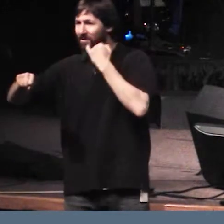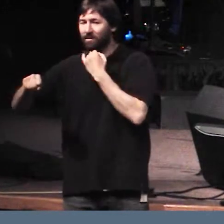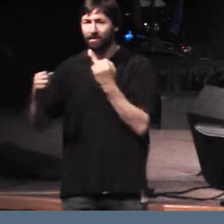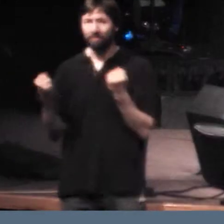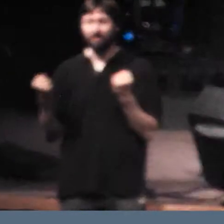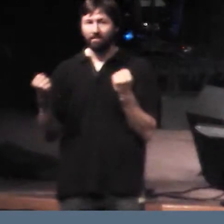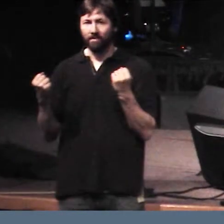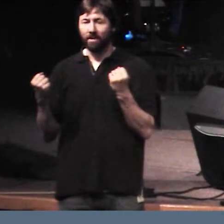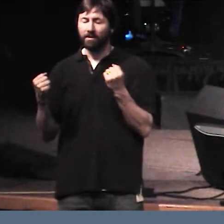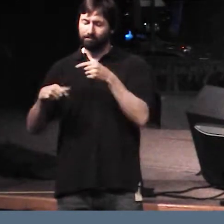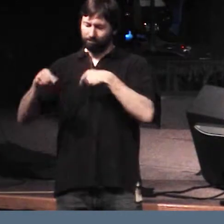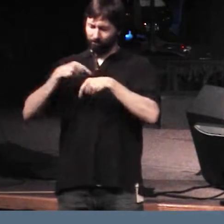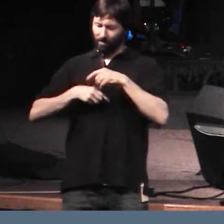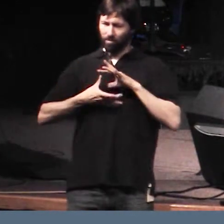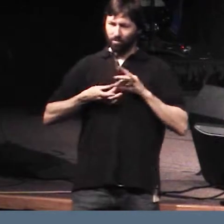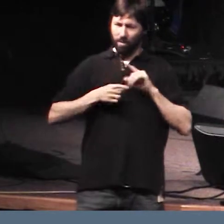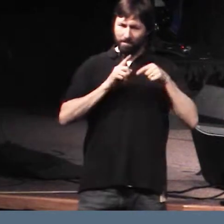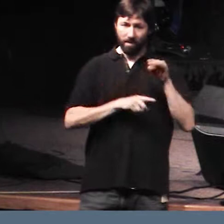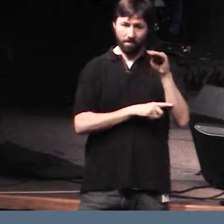that i'd like to tell you at some other point about the Moabites and the